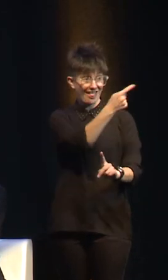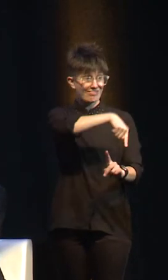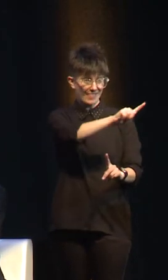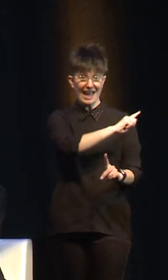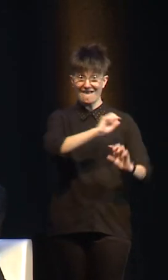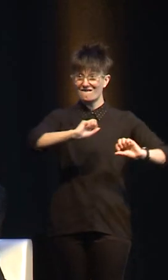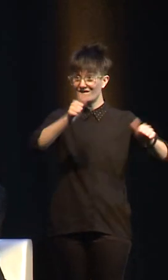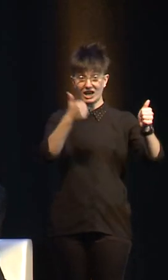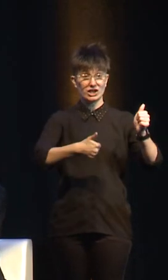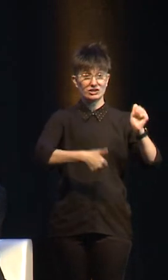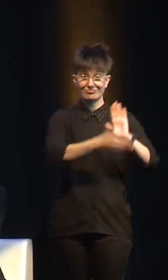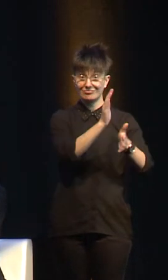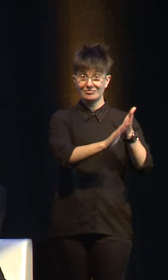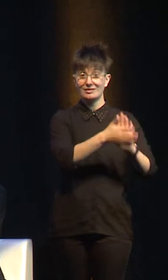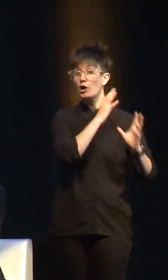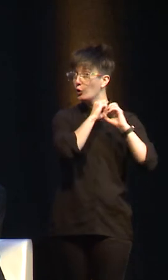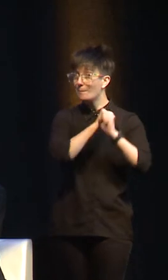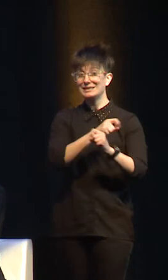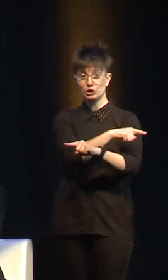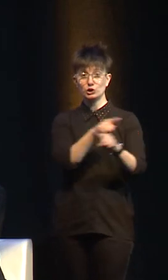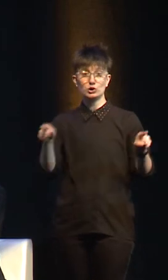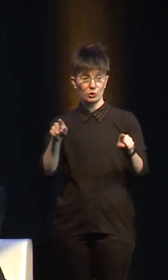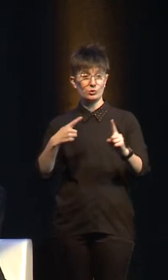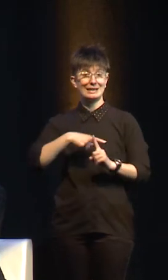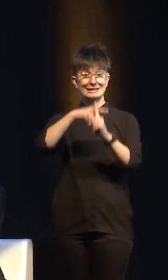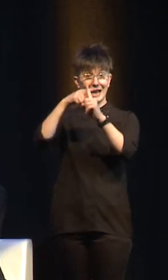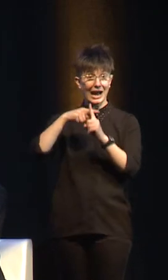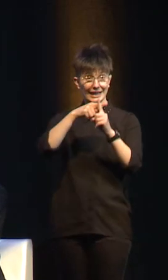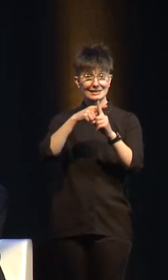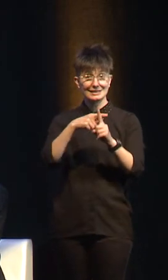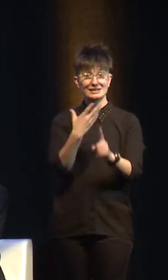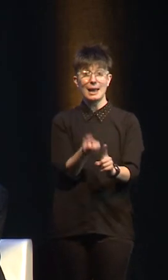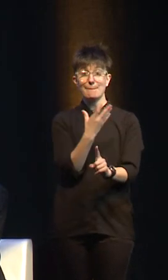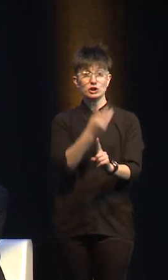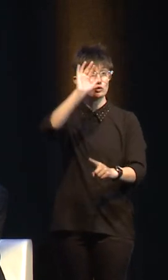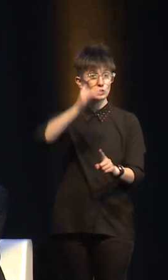emissions in line with their temperature goal. Now you compare that to other climate business